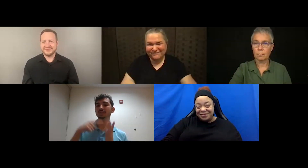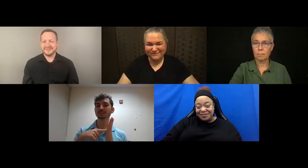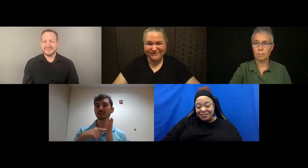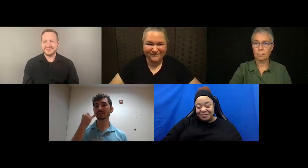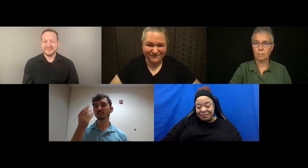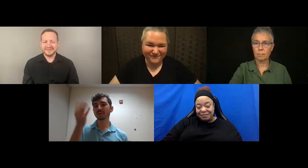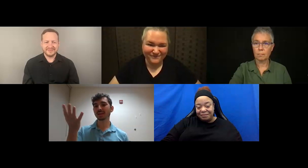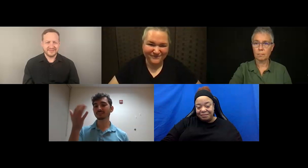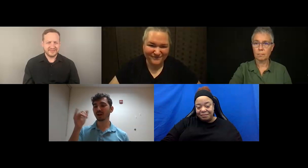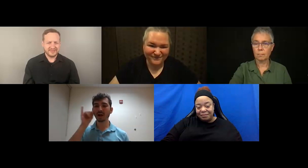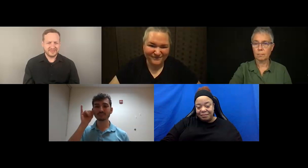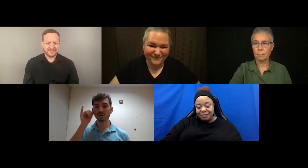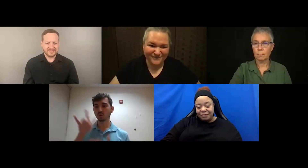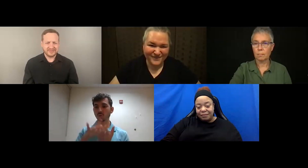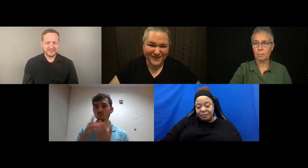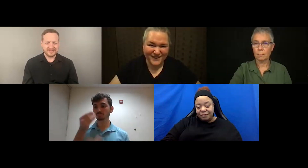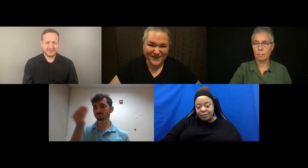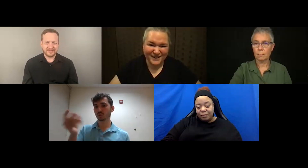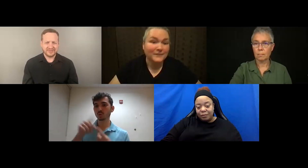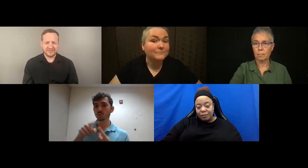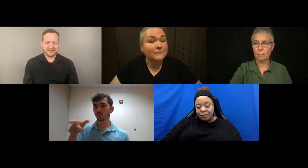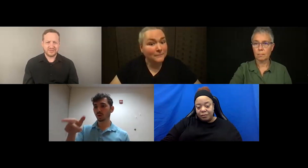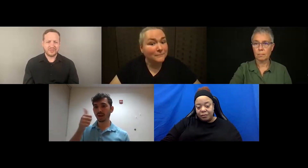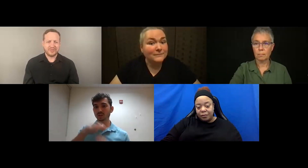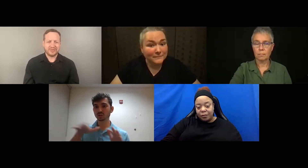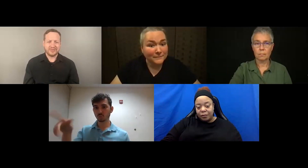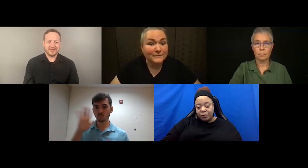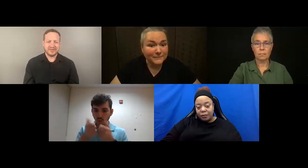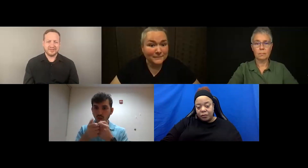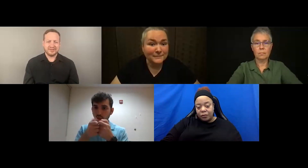Not all of them, depending upon their group. Yoel: I'm thinking about giving a